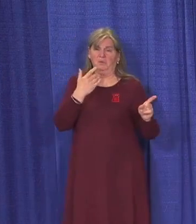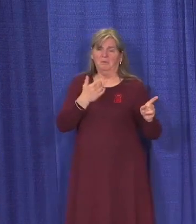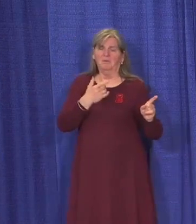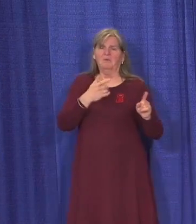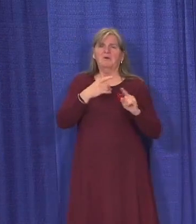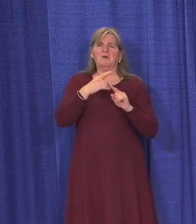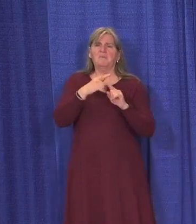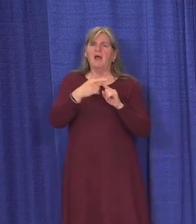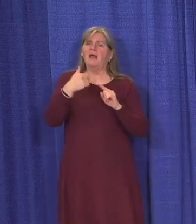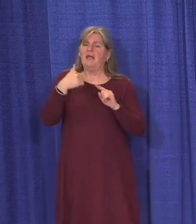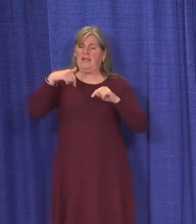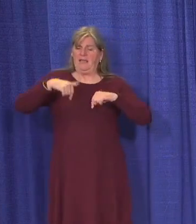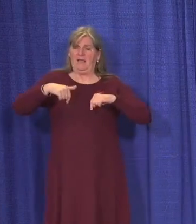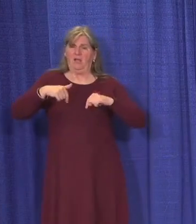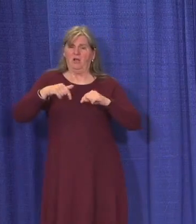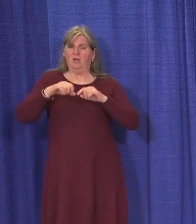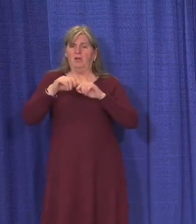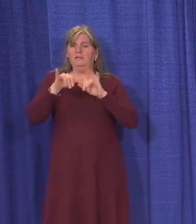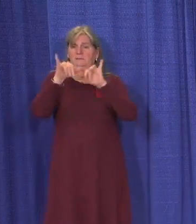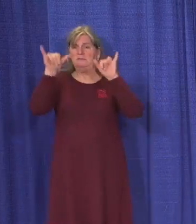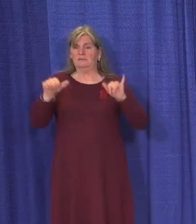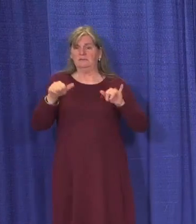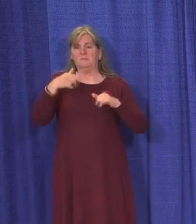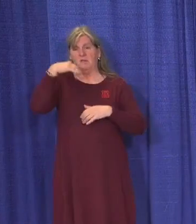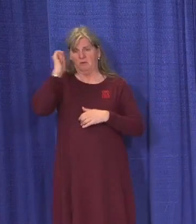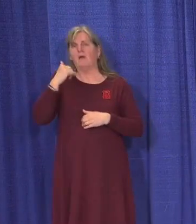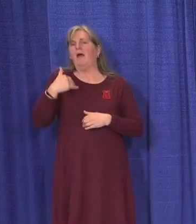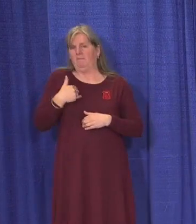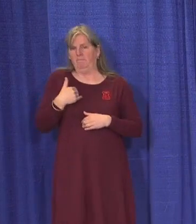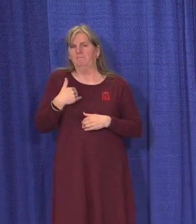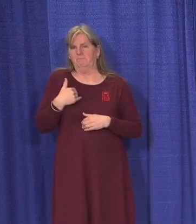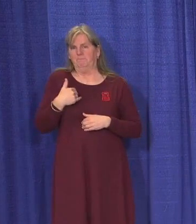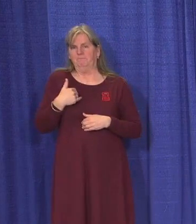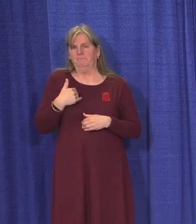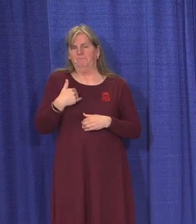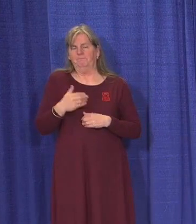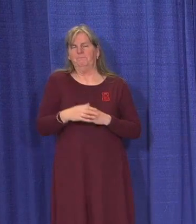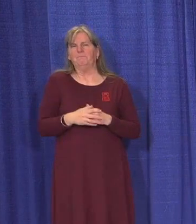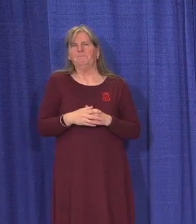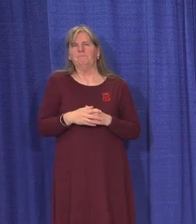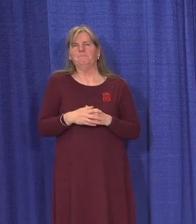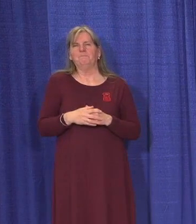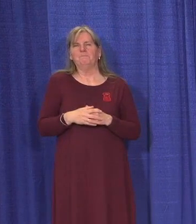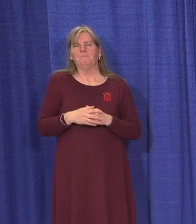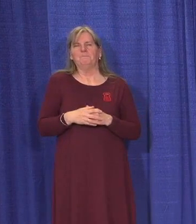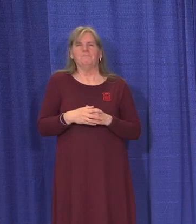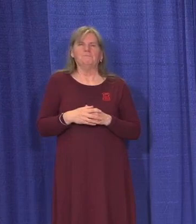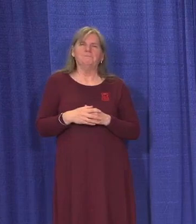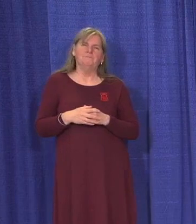not long ago and I think there is movement at federal level to have more of a uniform